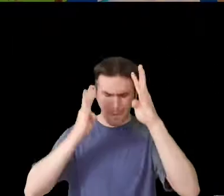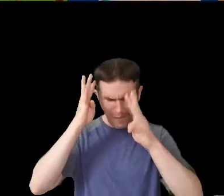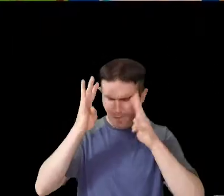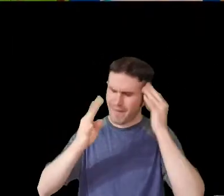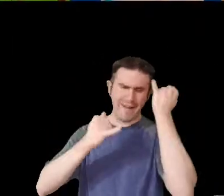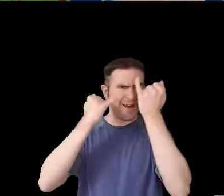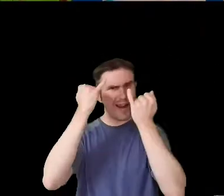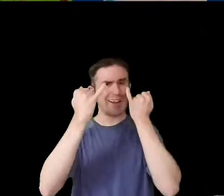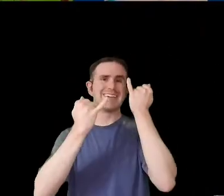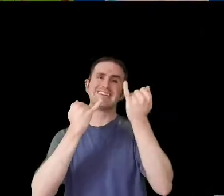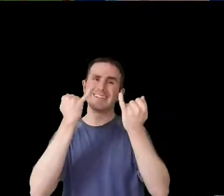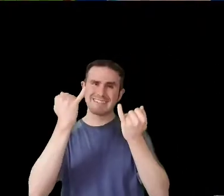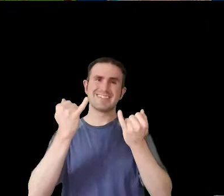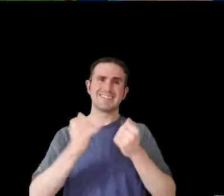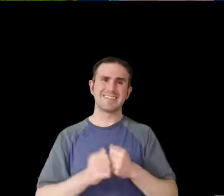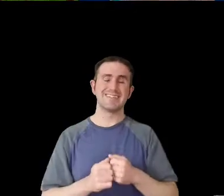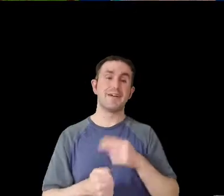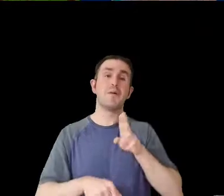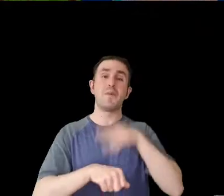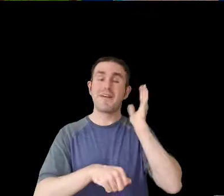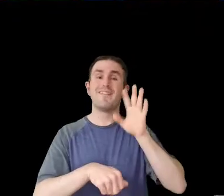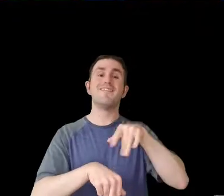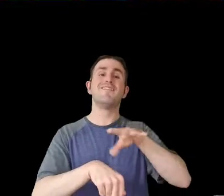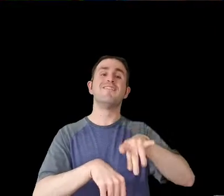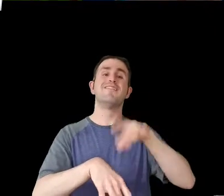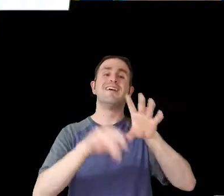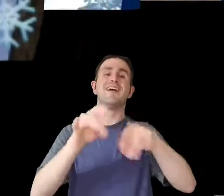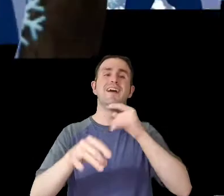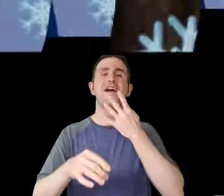Normally, you're going to find a lot of these colors right next to each other,